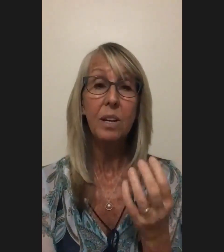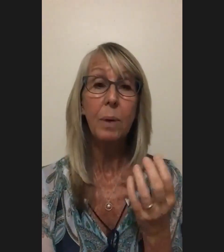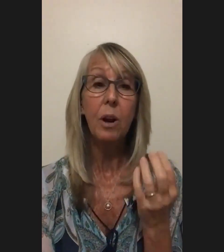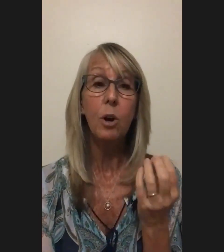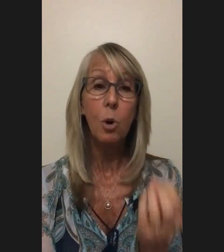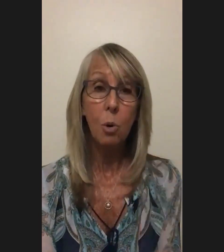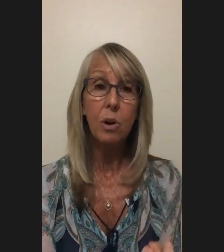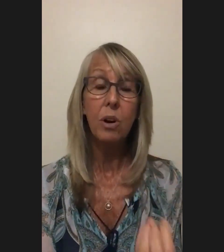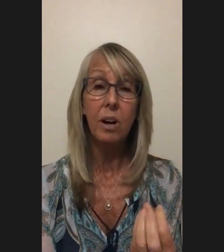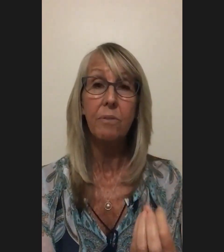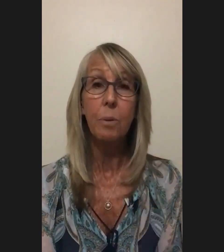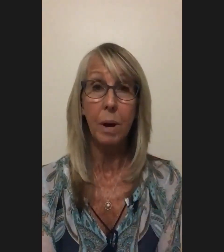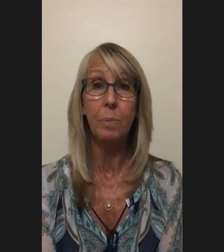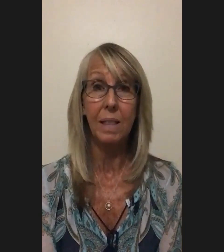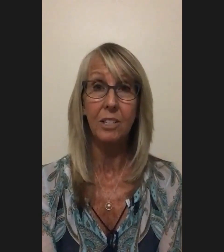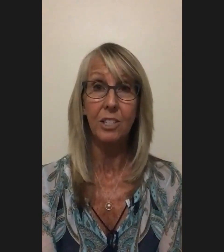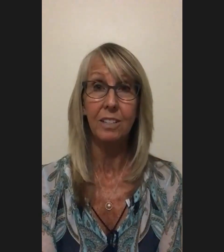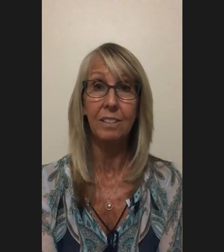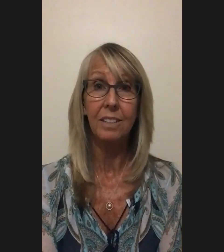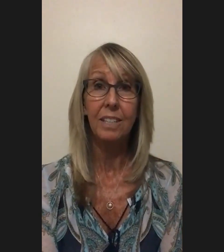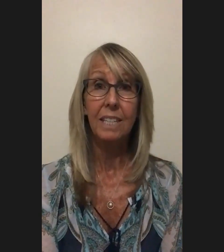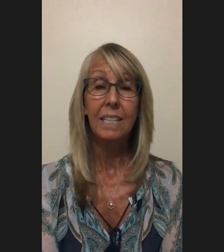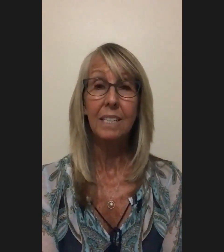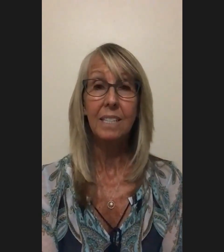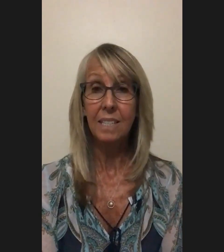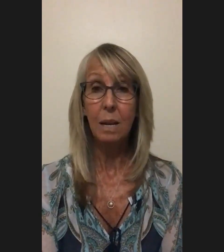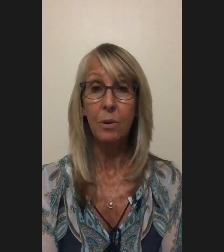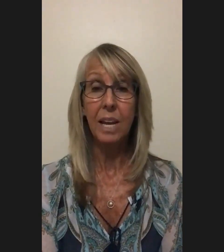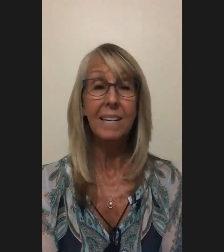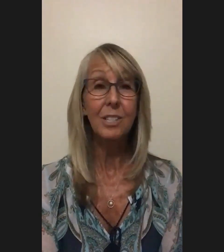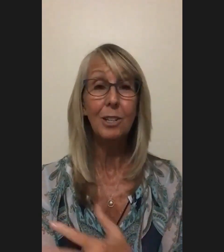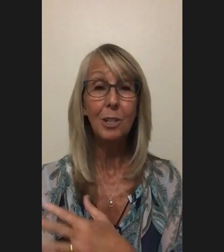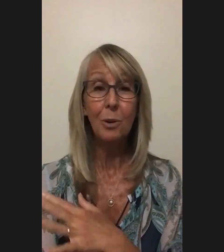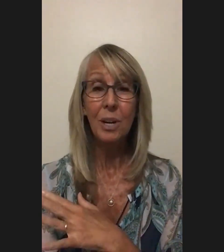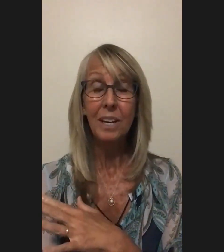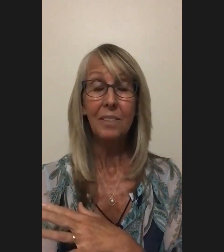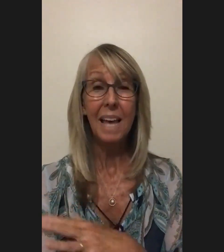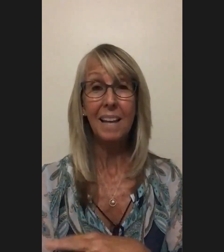about a quarter of the population is disabled and it's also